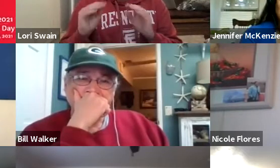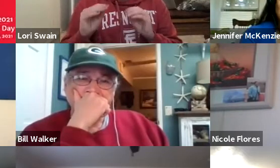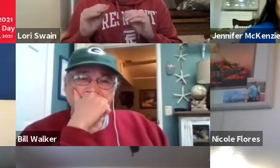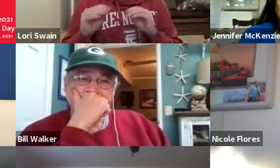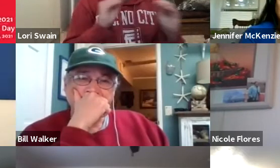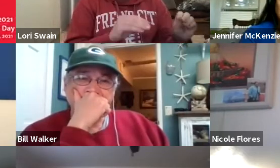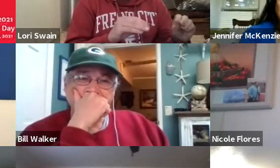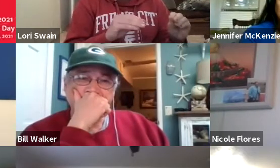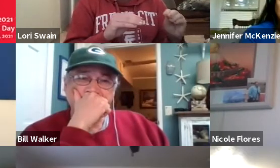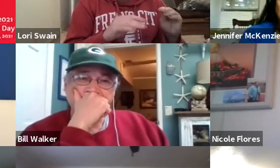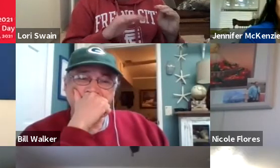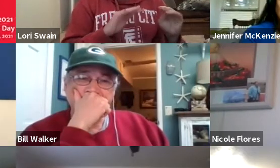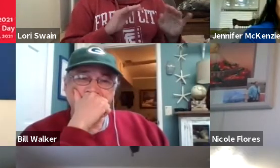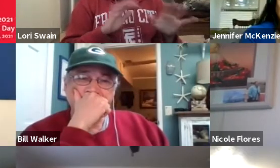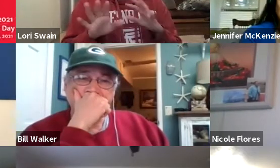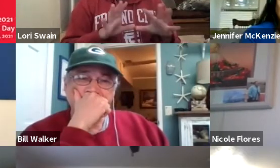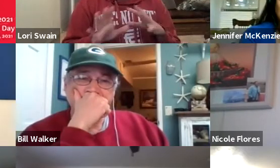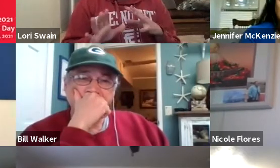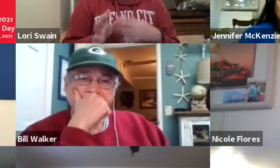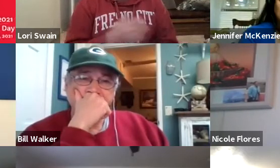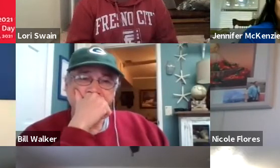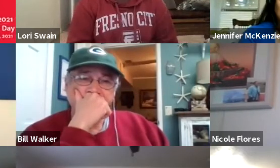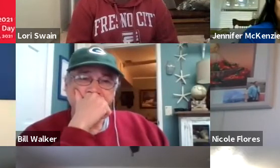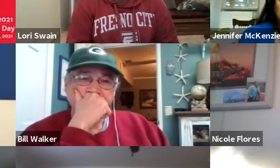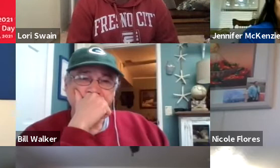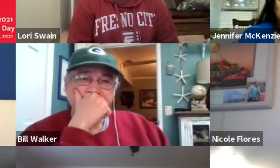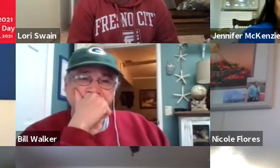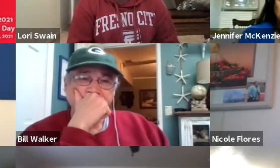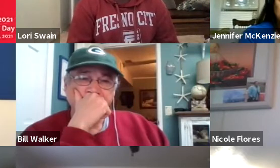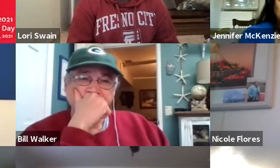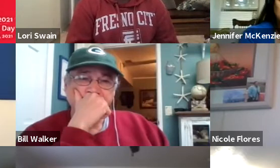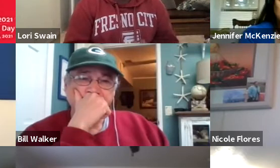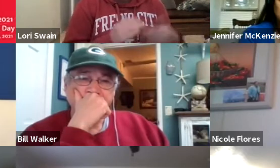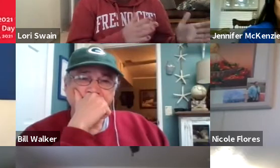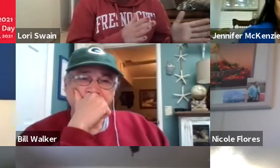you're going to need to take this semester. So that really helps talking to the department and like knowing what the plan is